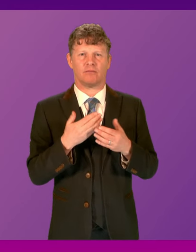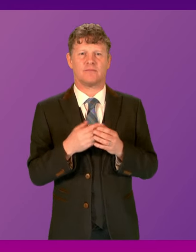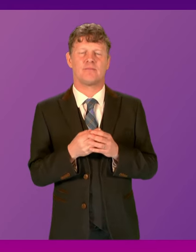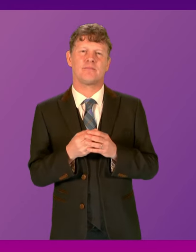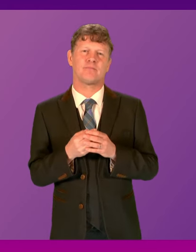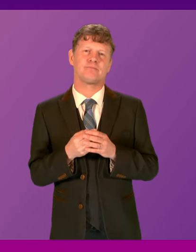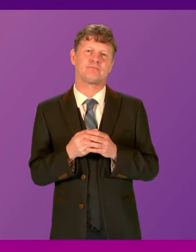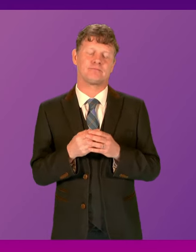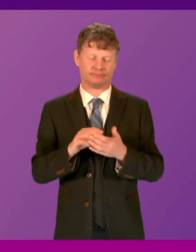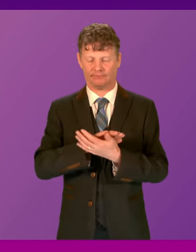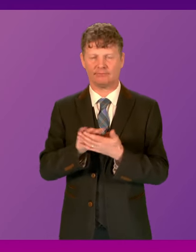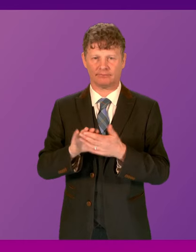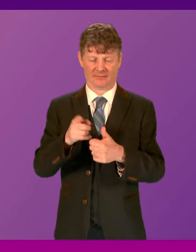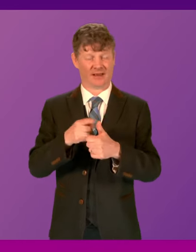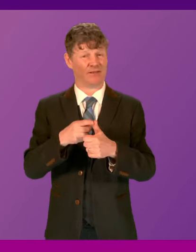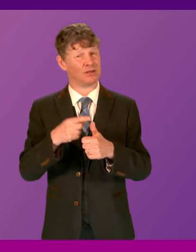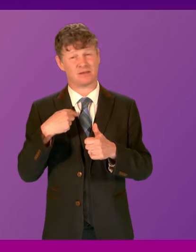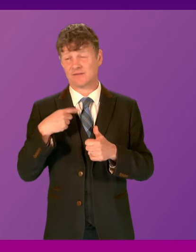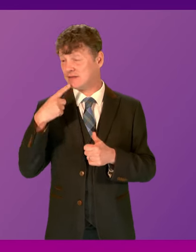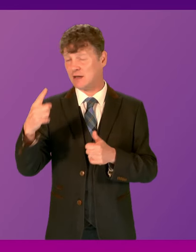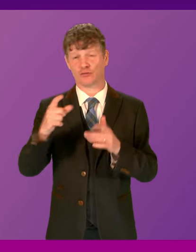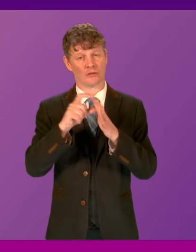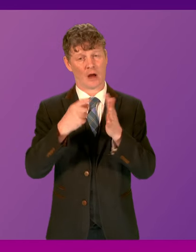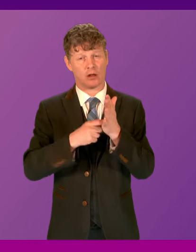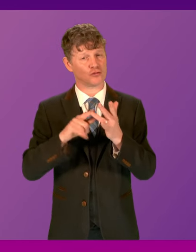I make the point that I made to Douglas Ross—there are multiple freedom of